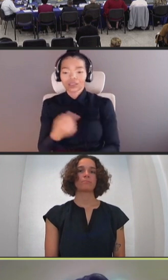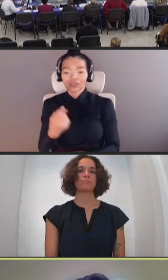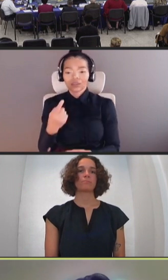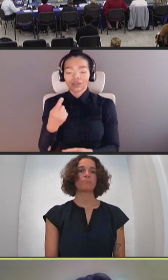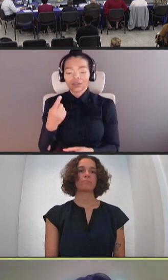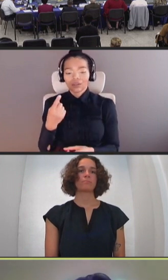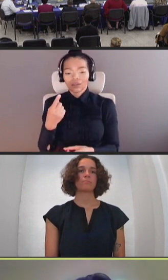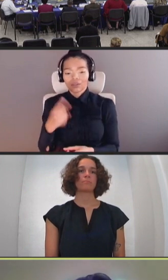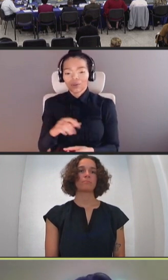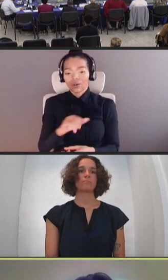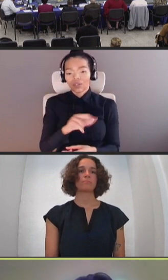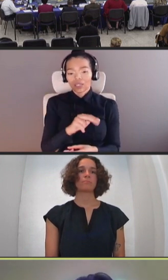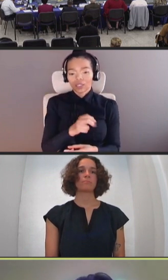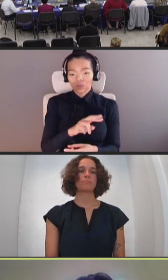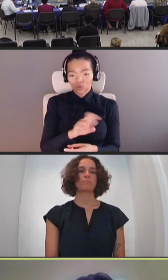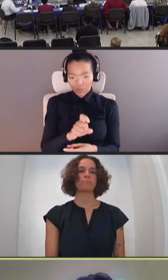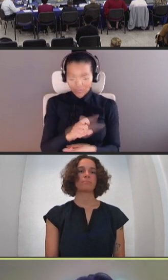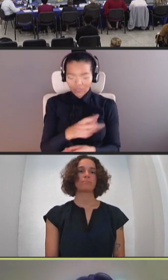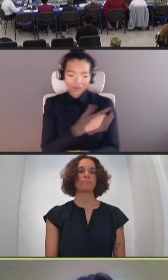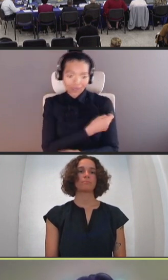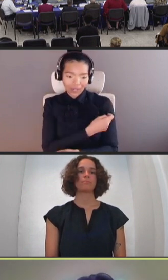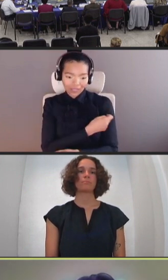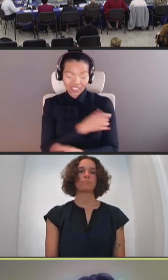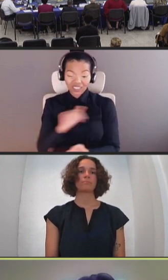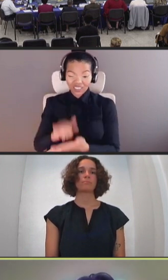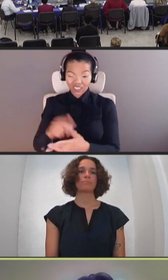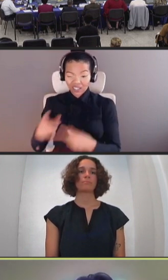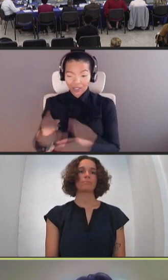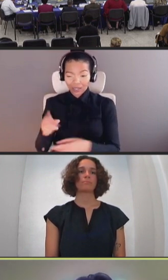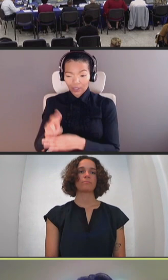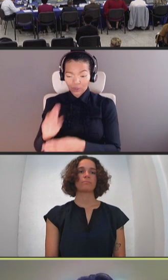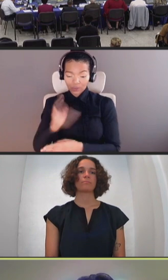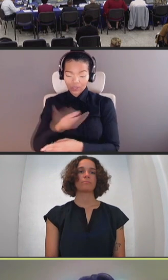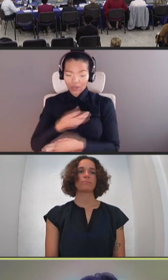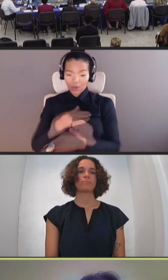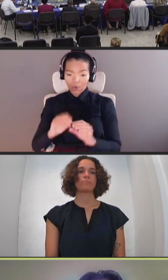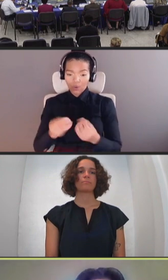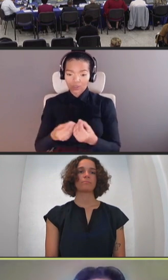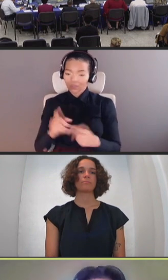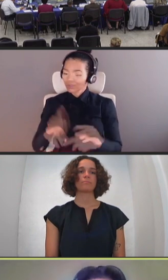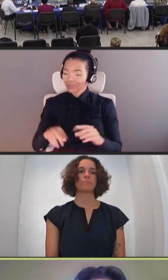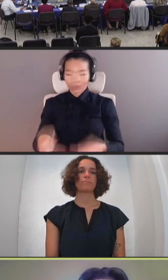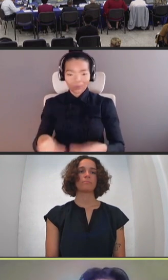which is the one that we use at our organization -- we could not provide it to universal